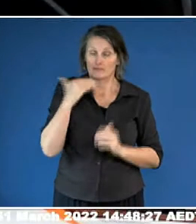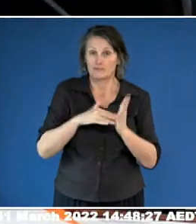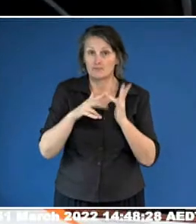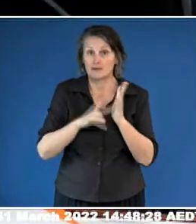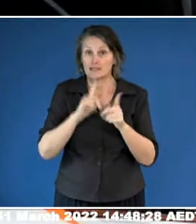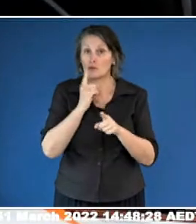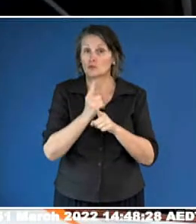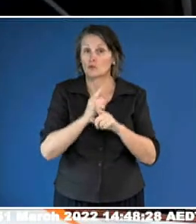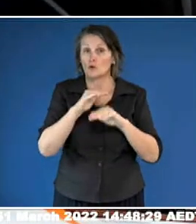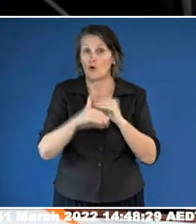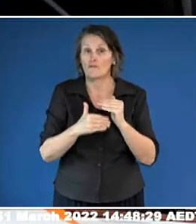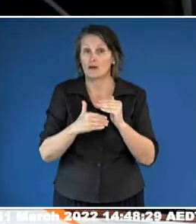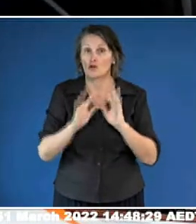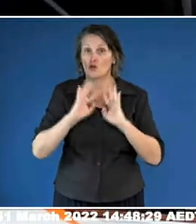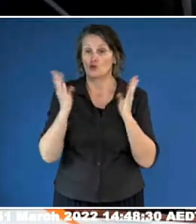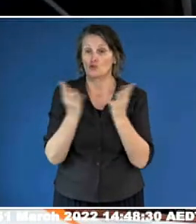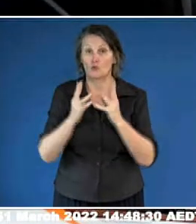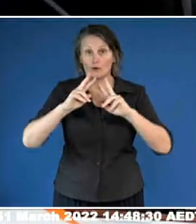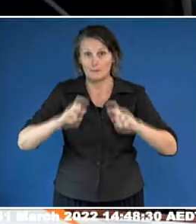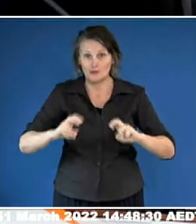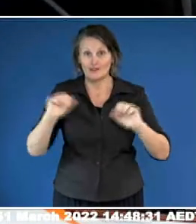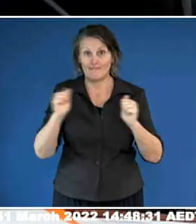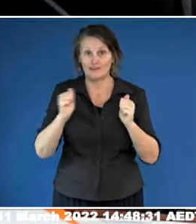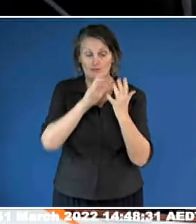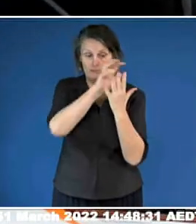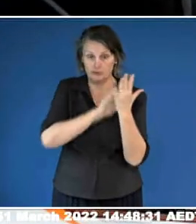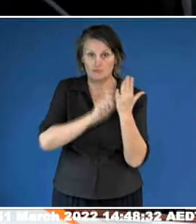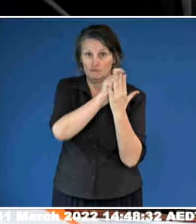issues paper on violence and abuse of people with disability at home.